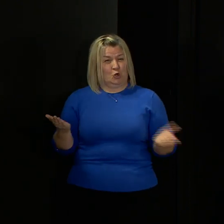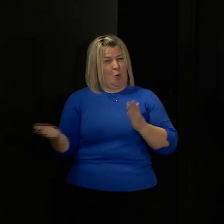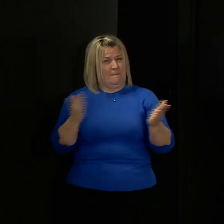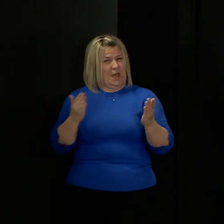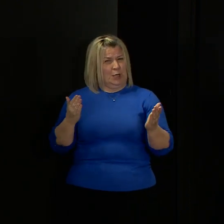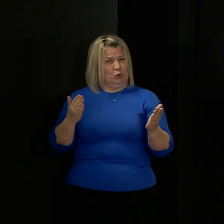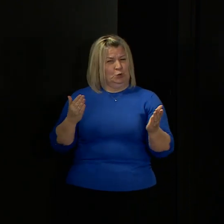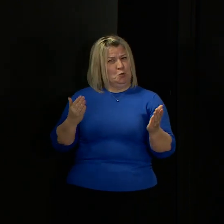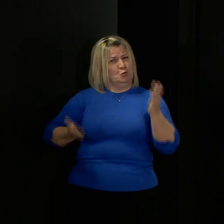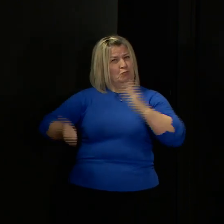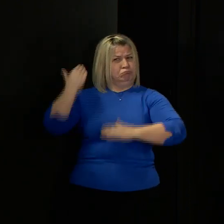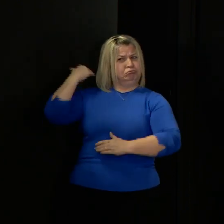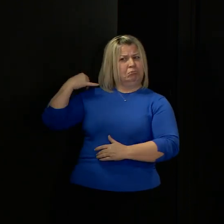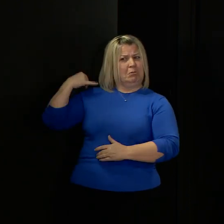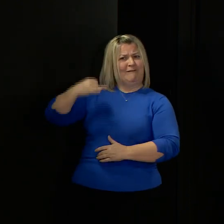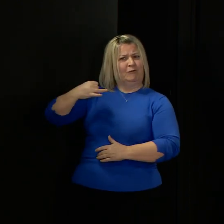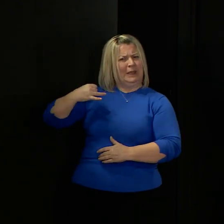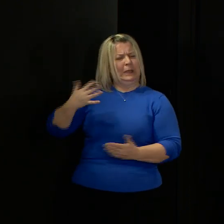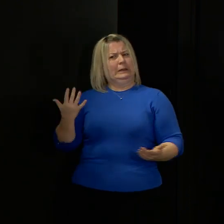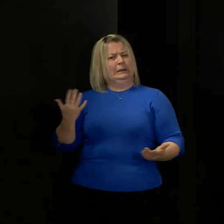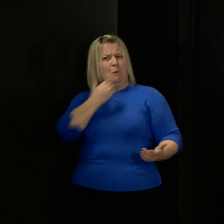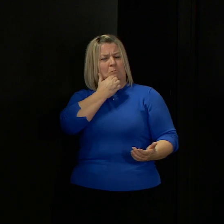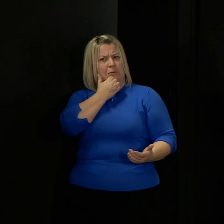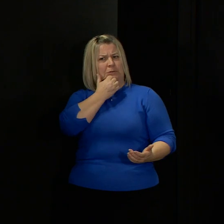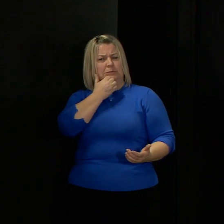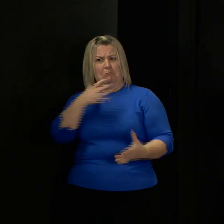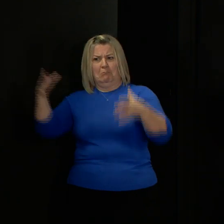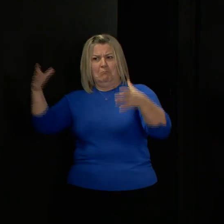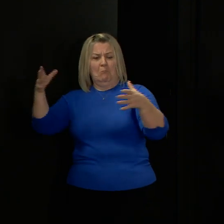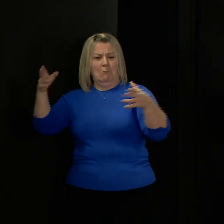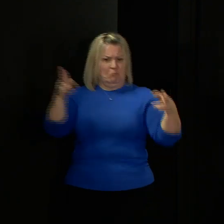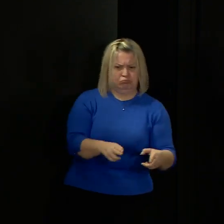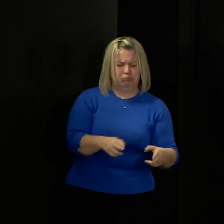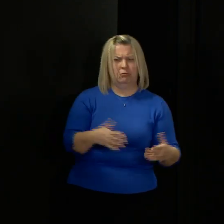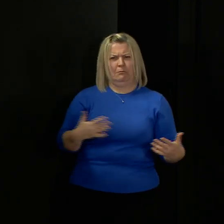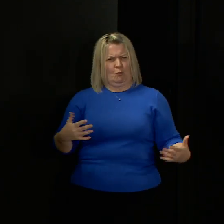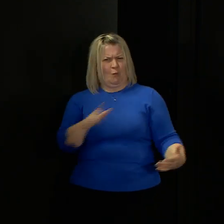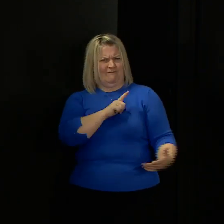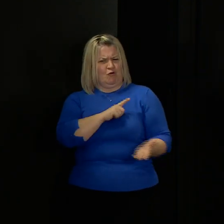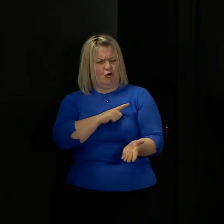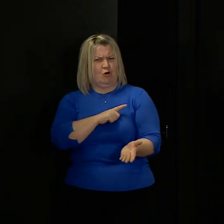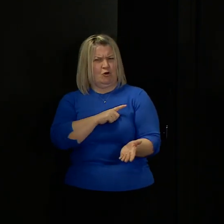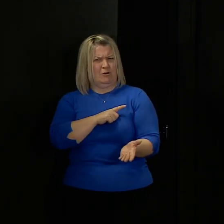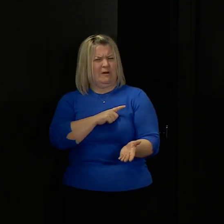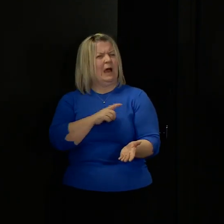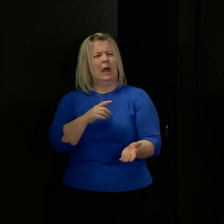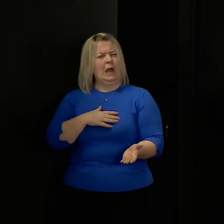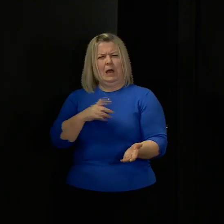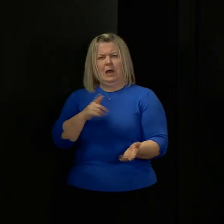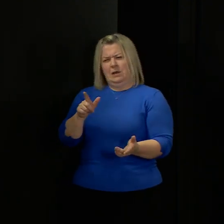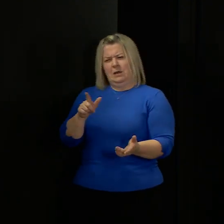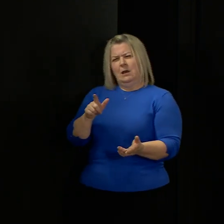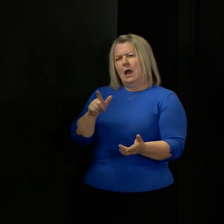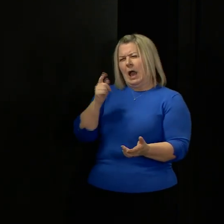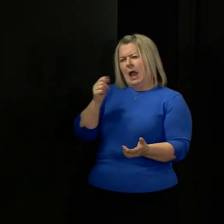don't believe for a second that either of these either these diseases or these concerns have simply disappeared so it leaves me worried that there are people